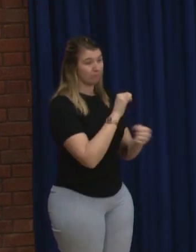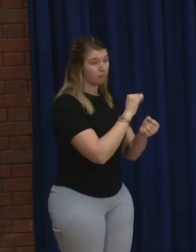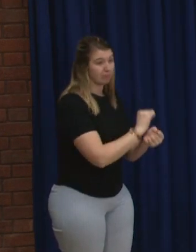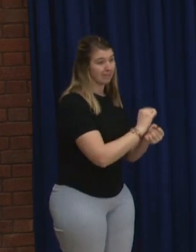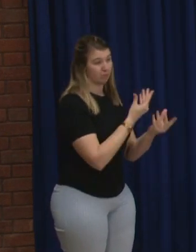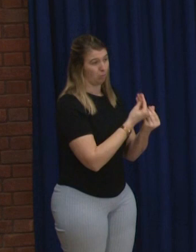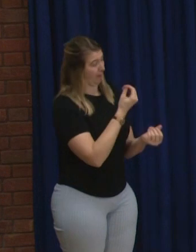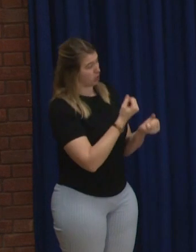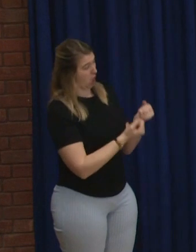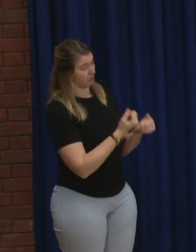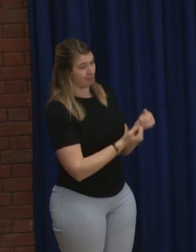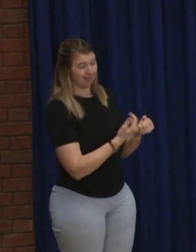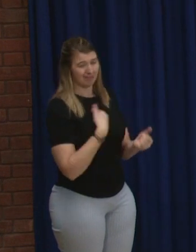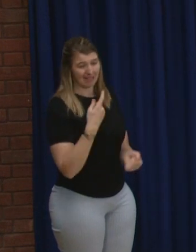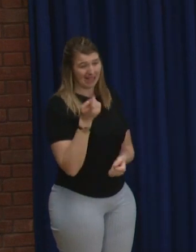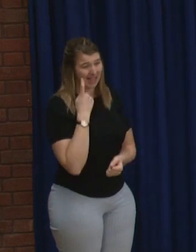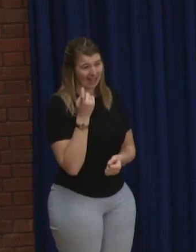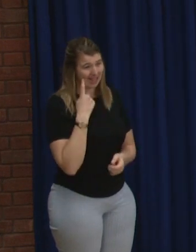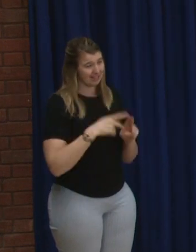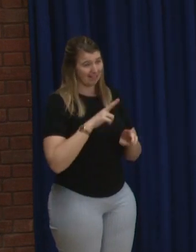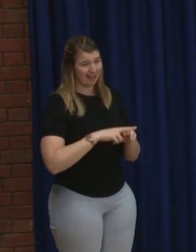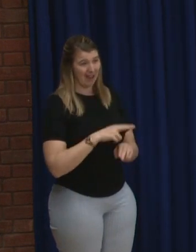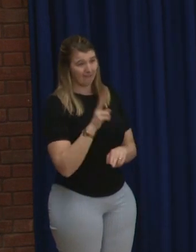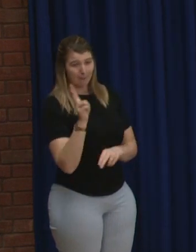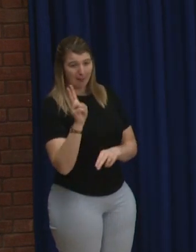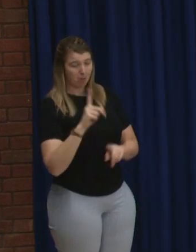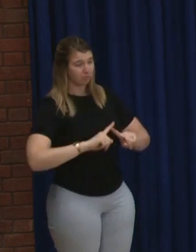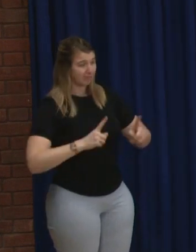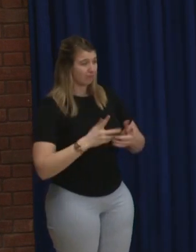different track if he came from different parents, different grandparents, who weren't pushing to